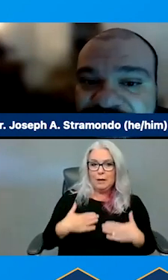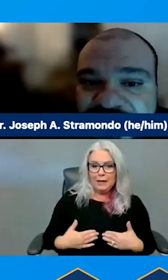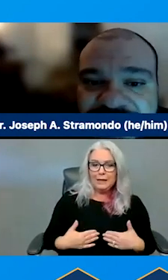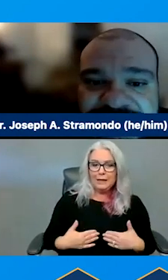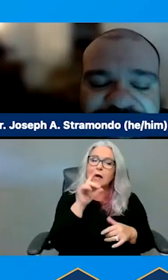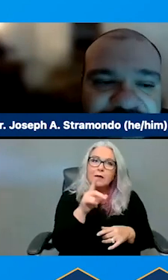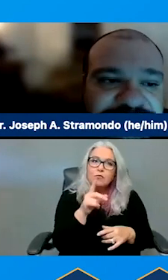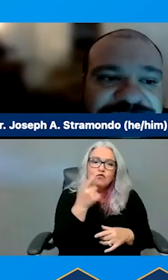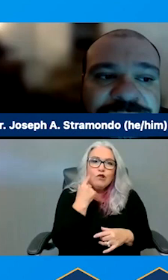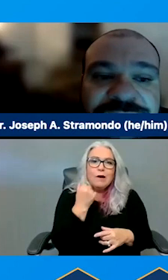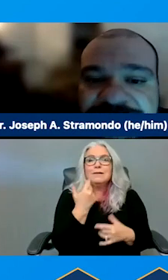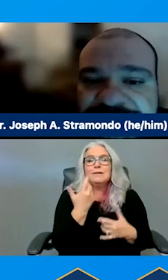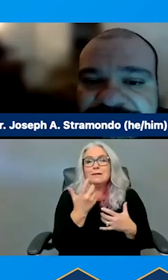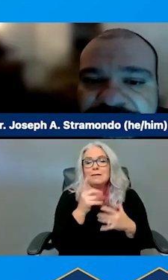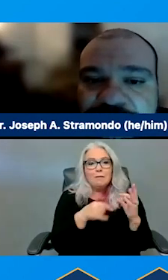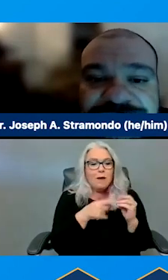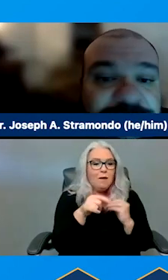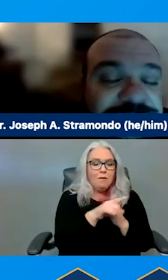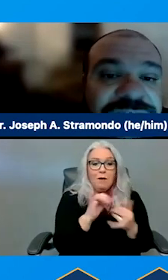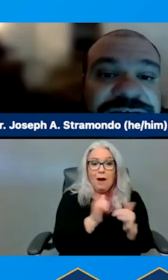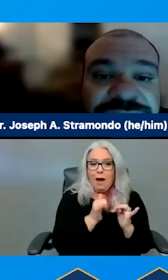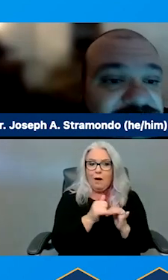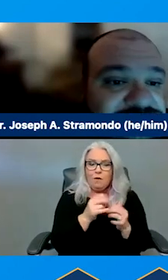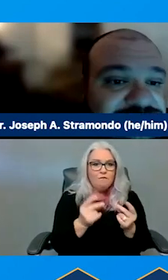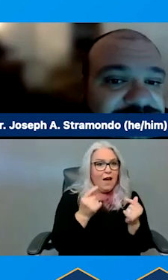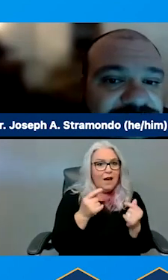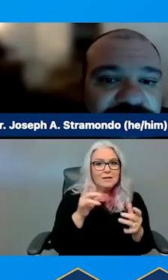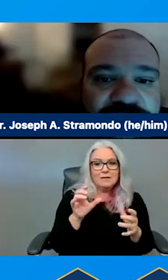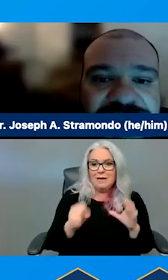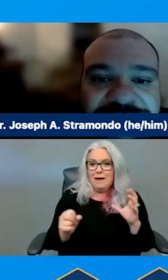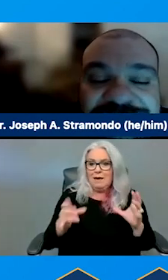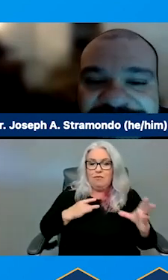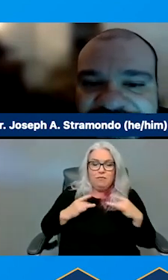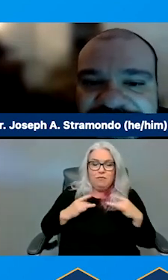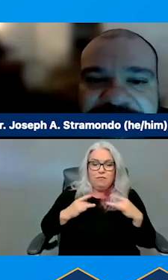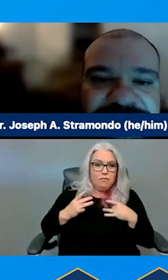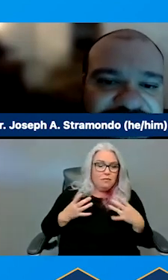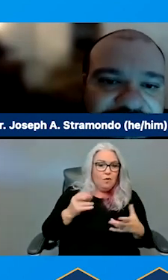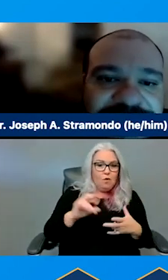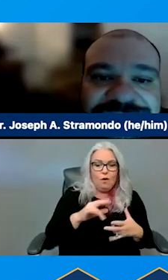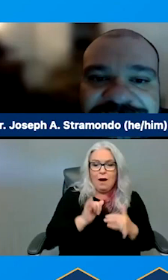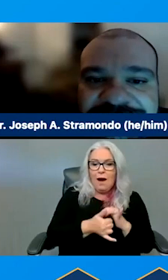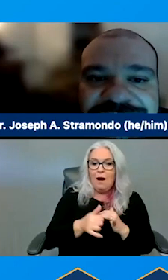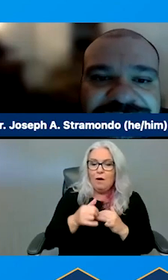catches the virus as apposed to someone else -- opposed to someone else or some other kind of virus or how sick it makes